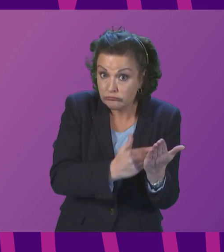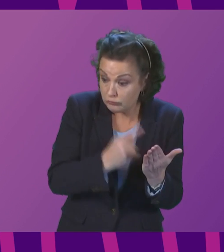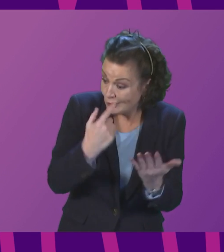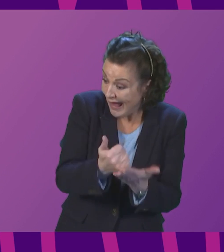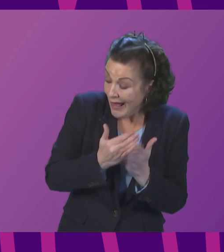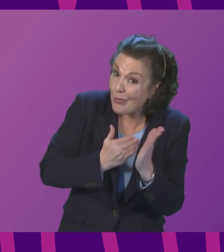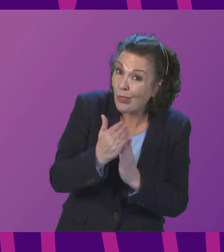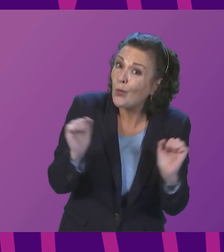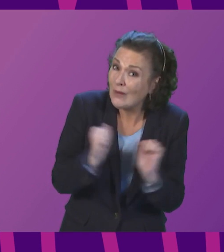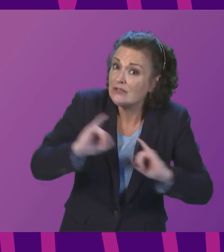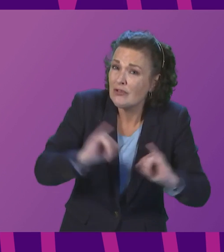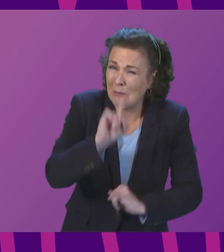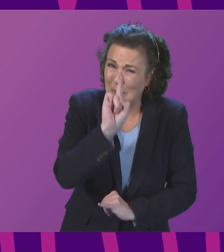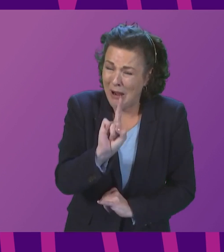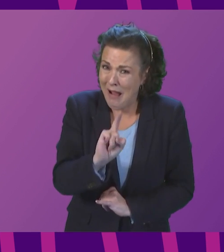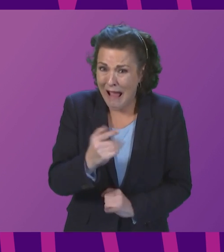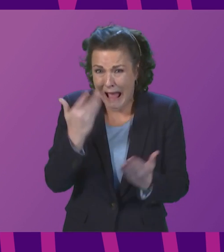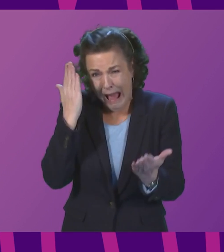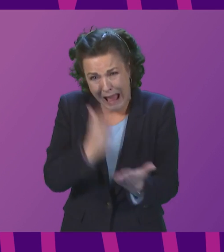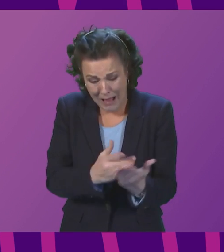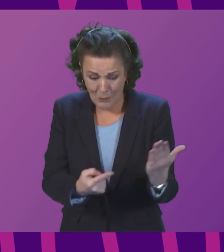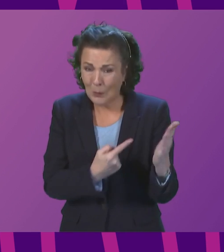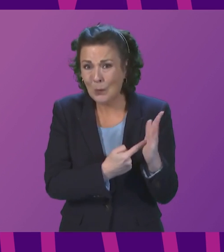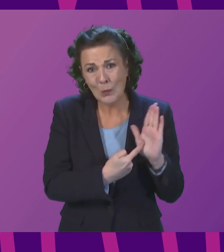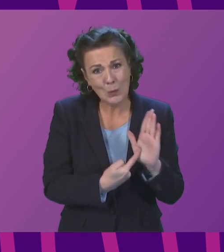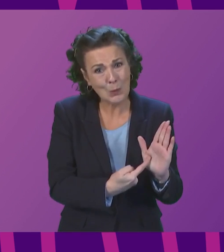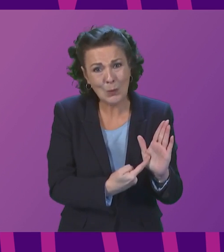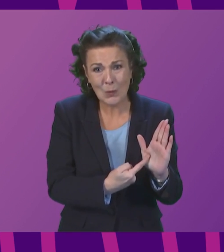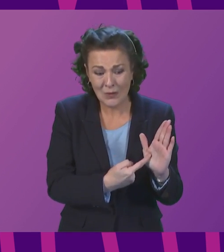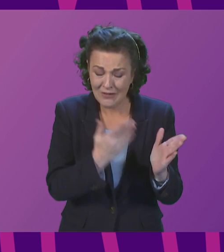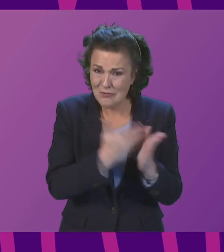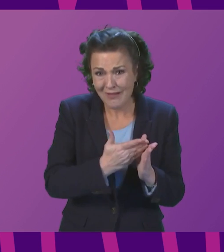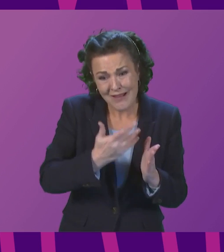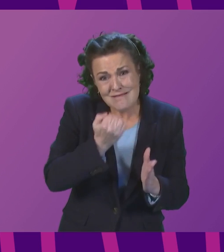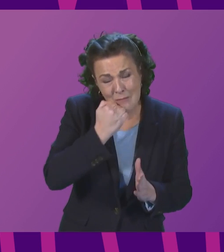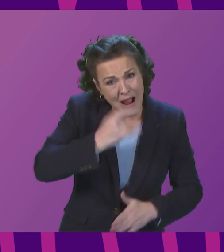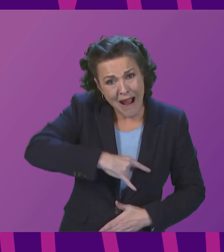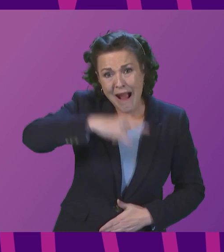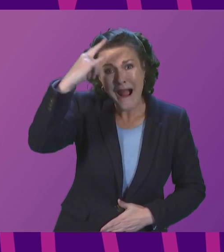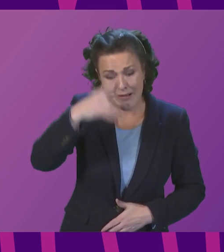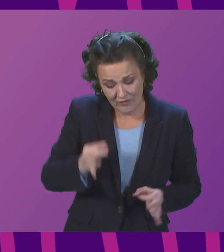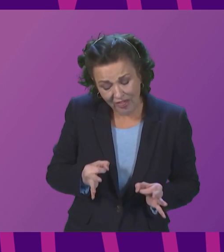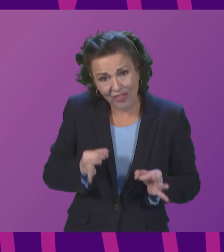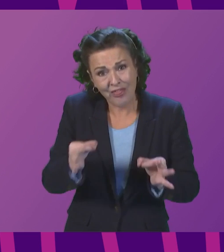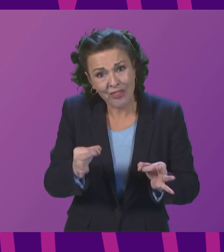Given the record high levels of delayed discharge, does she believe that her cabinet secretary’s